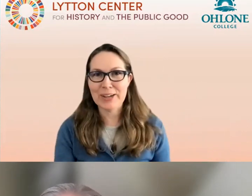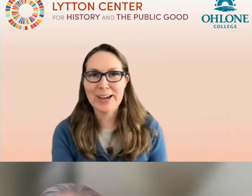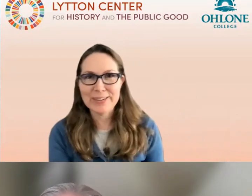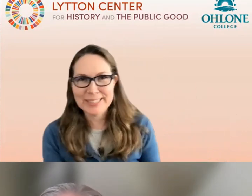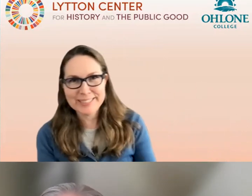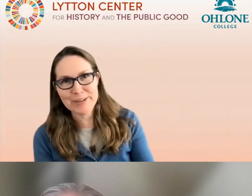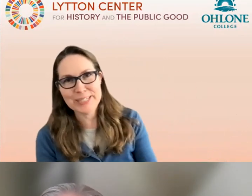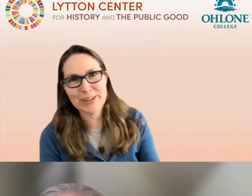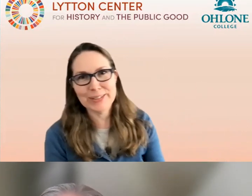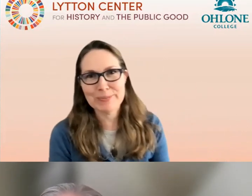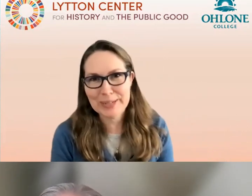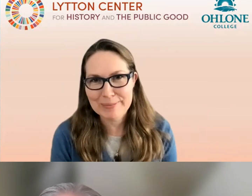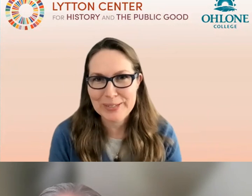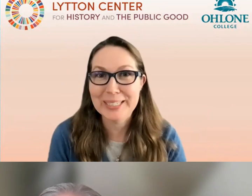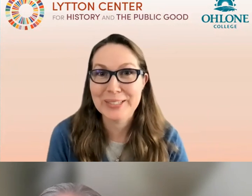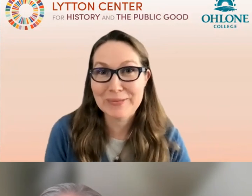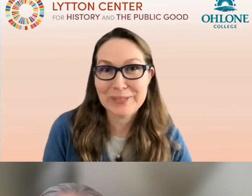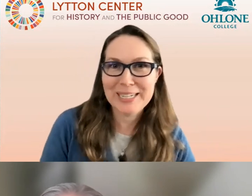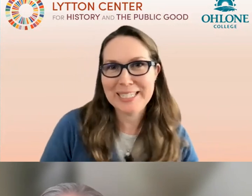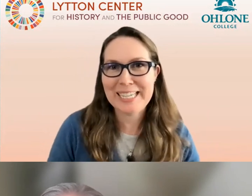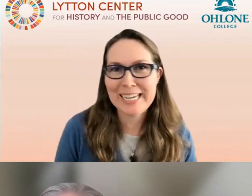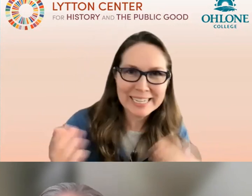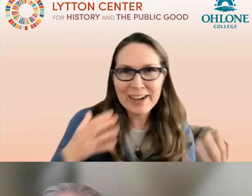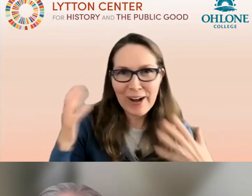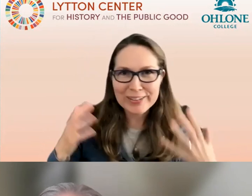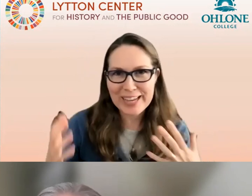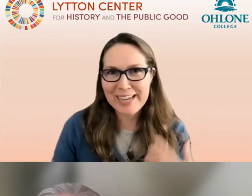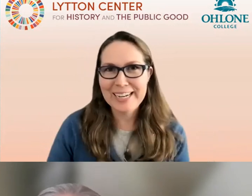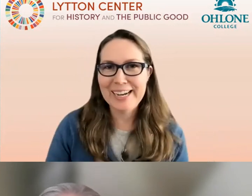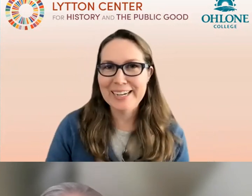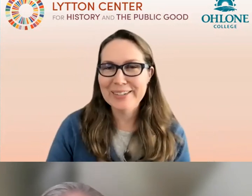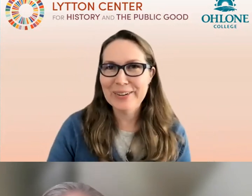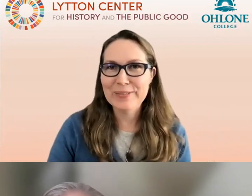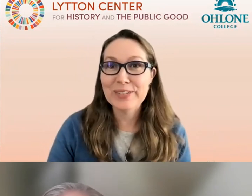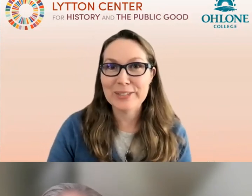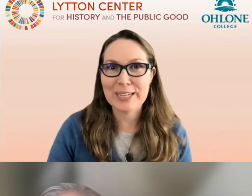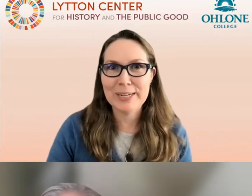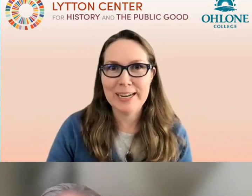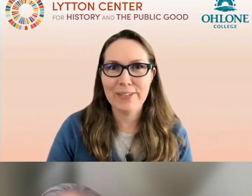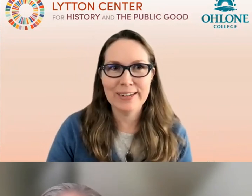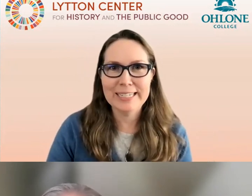I taught out in the San Quentin college program. So it's super fun to see all of that research coming together,